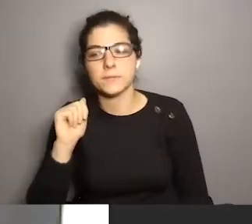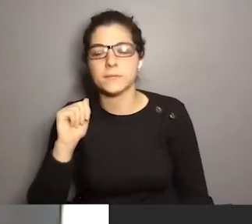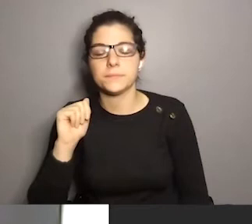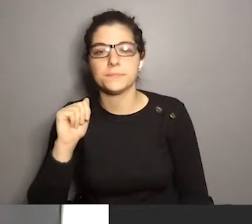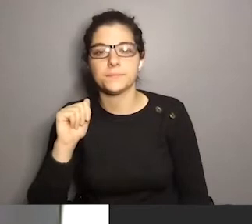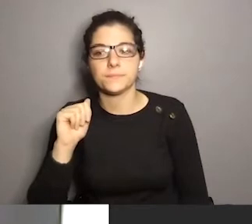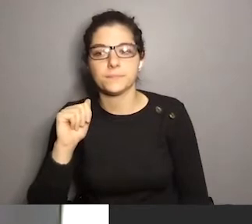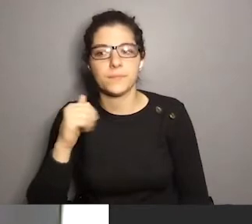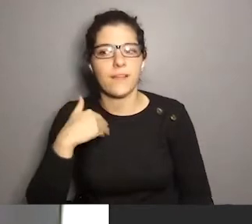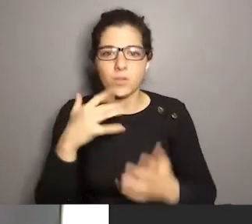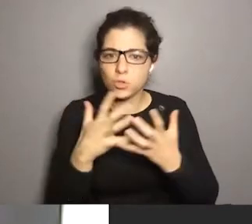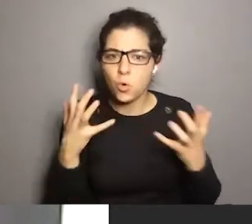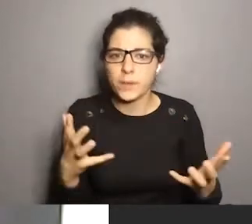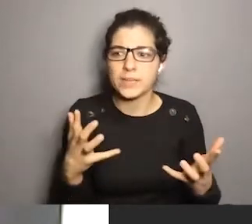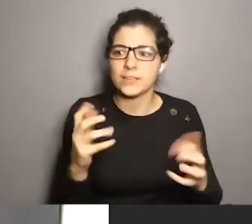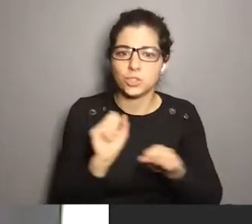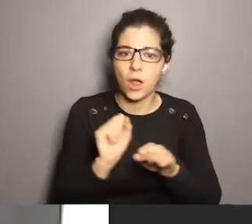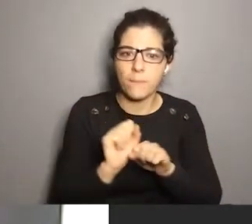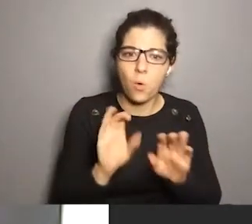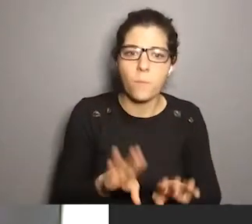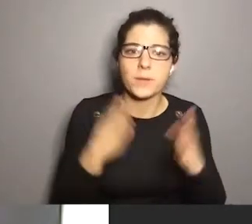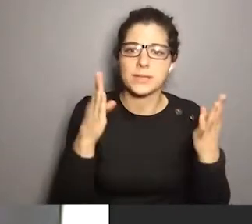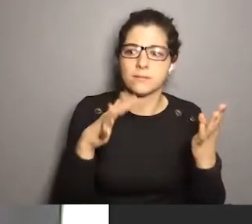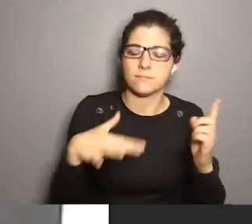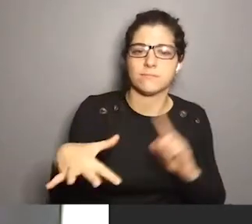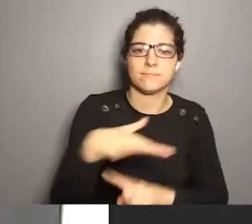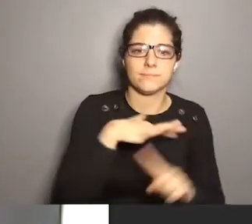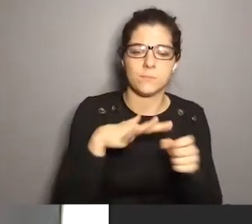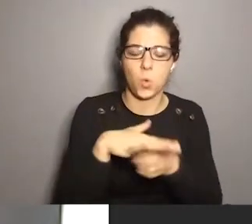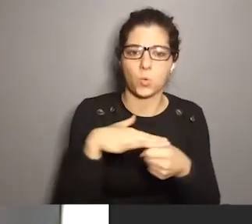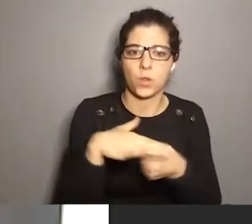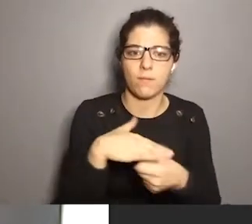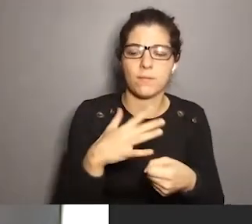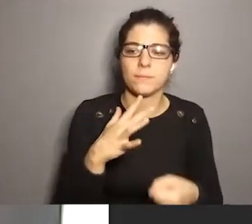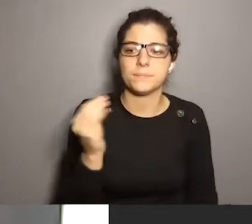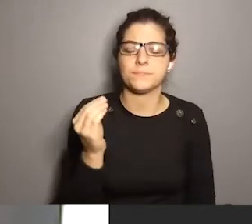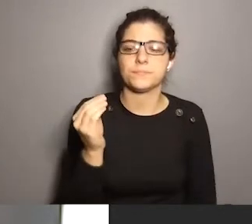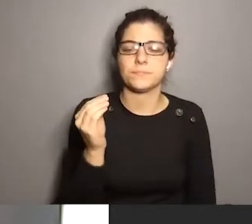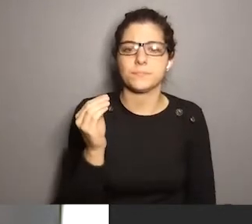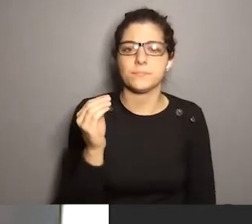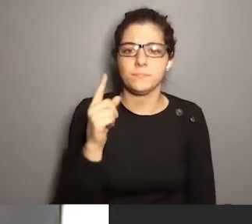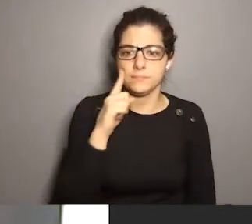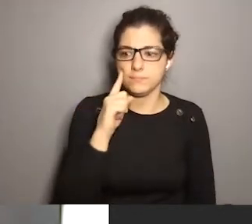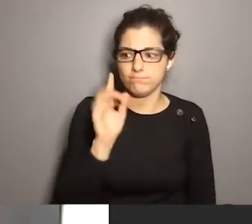We have so many job openings around in the local area and I think across the board.